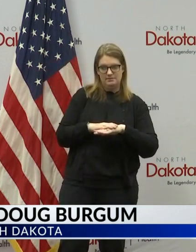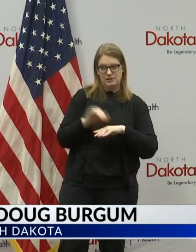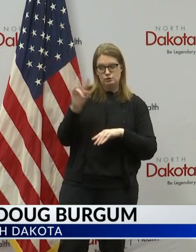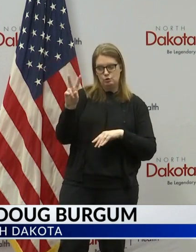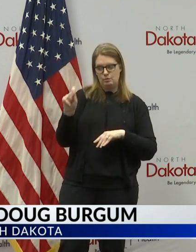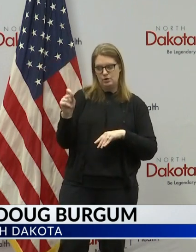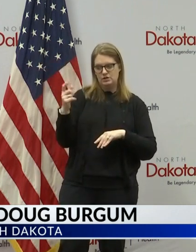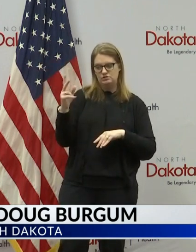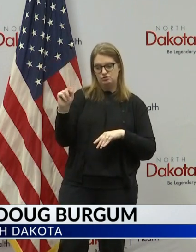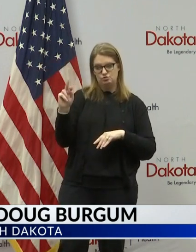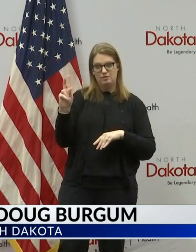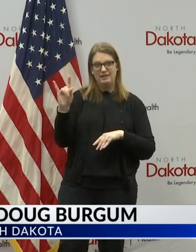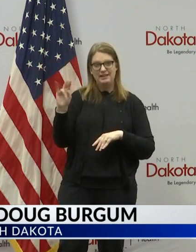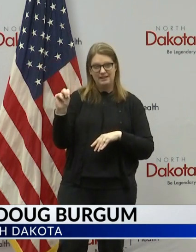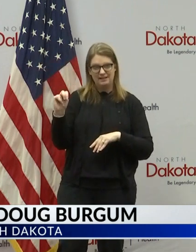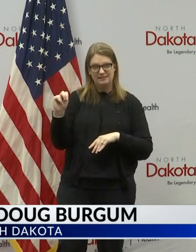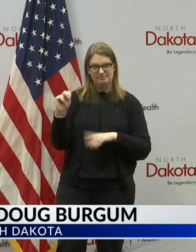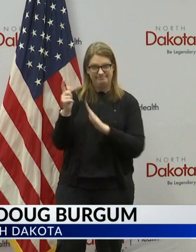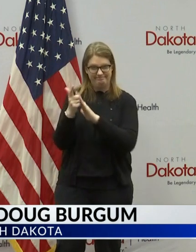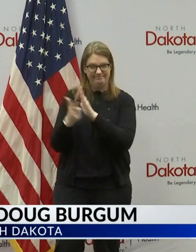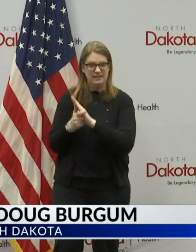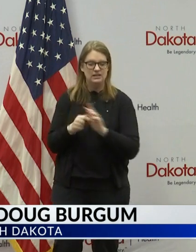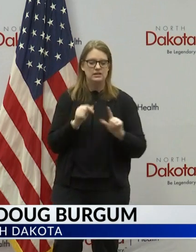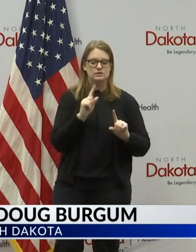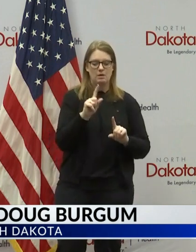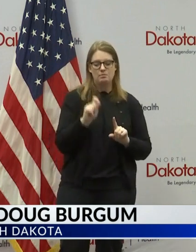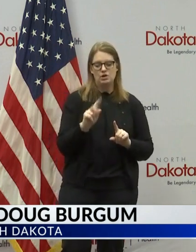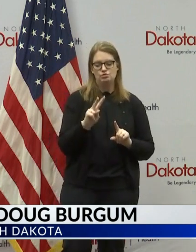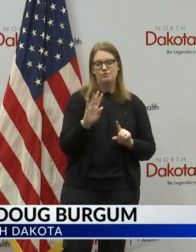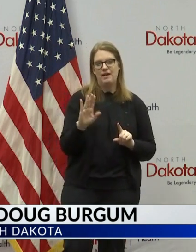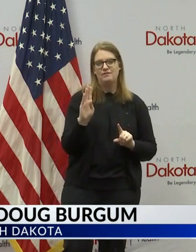RECEIVED THE MINIMUM LEVEL